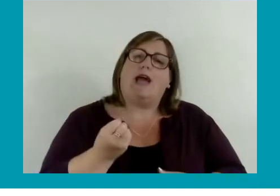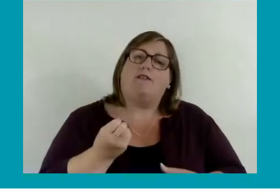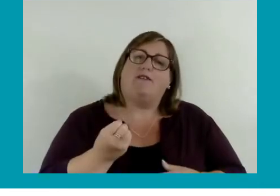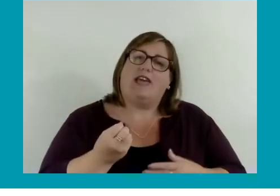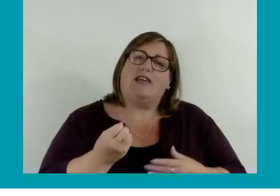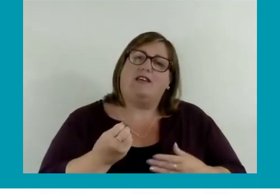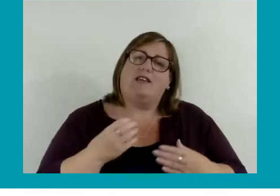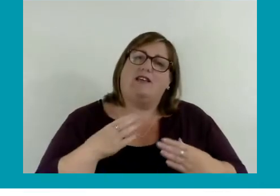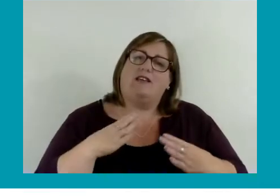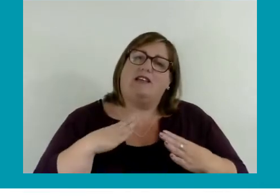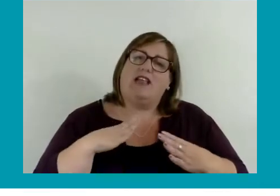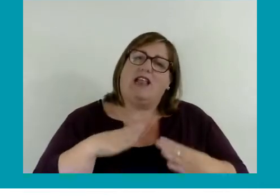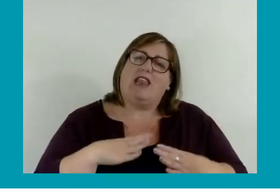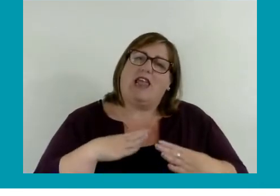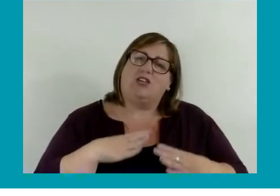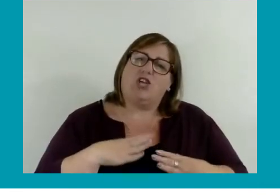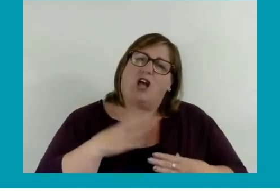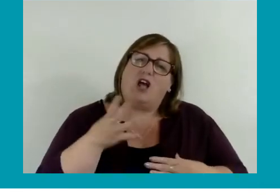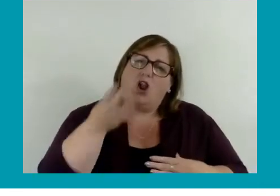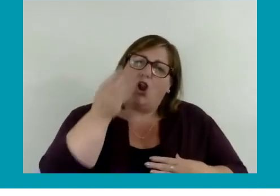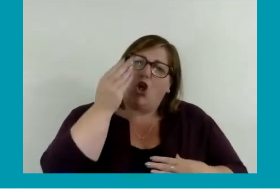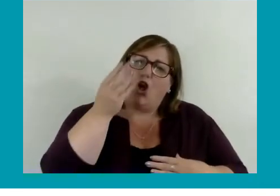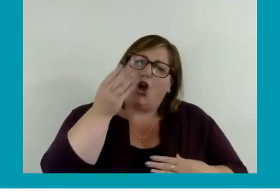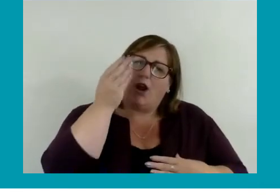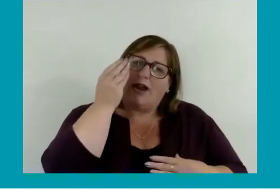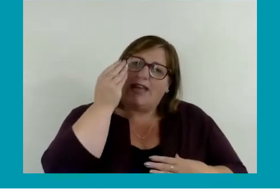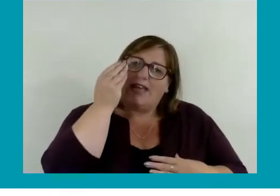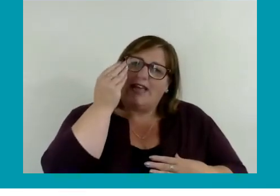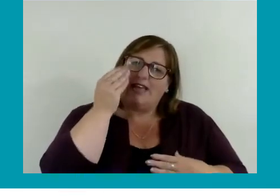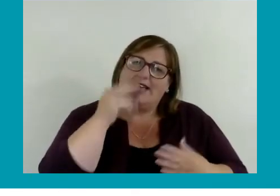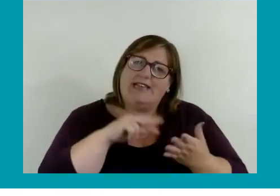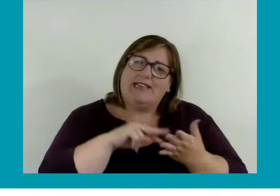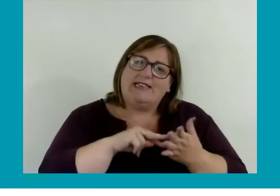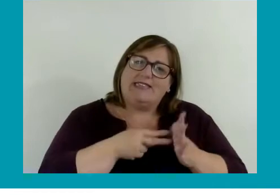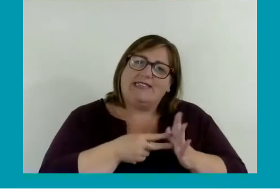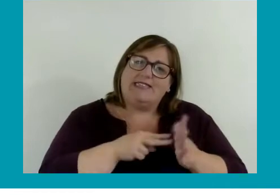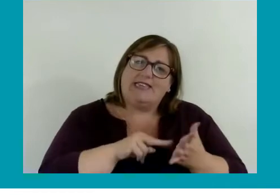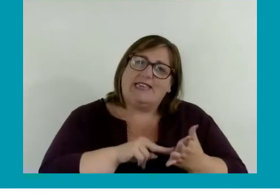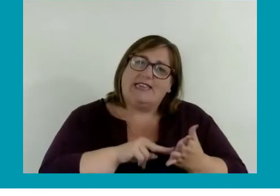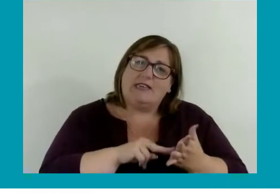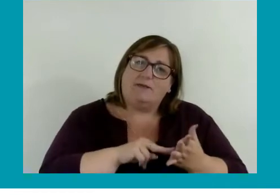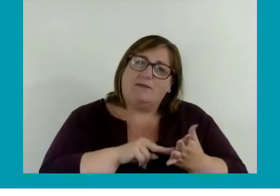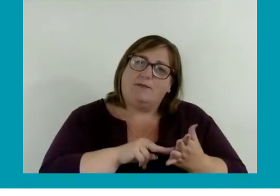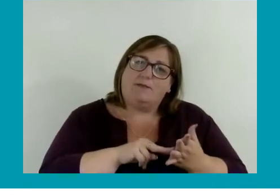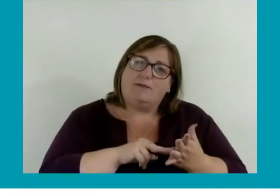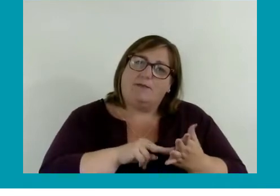find quite strange that the partnership will give you up to half of any sort of paid course